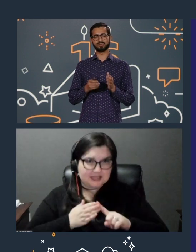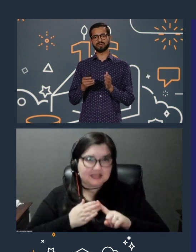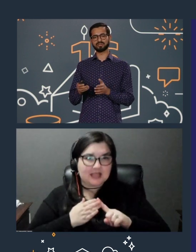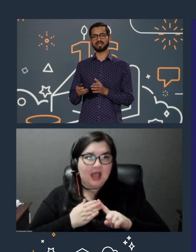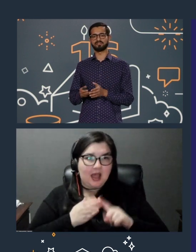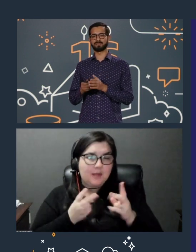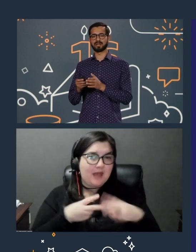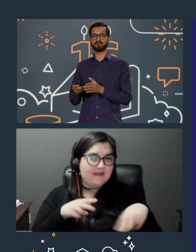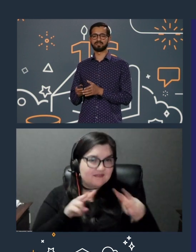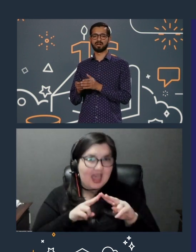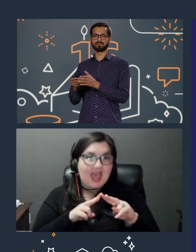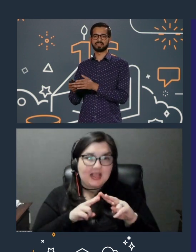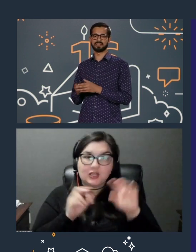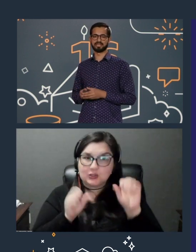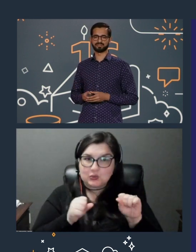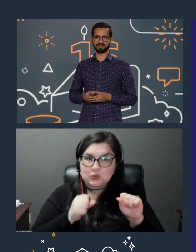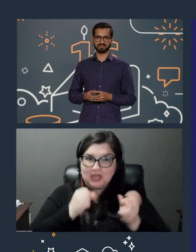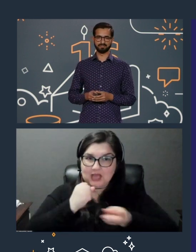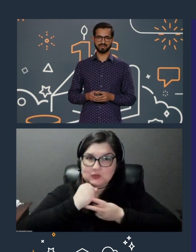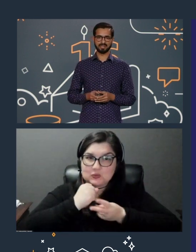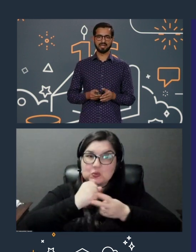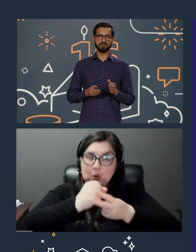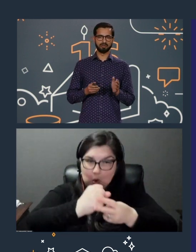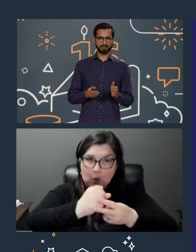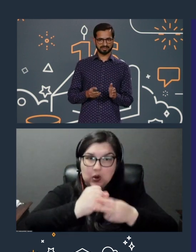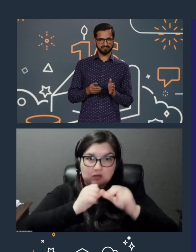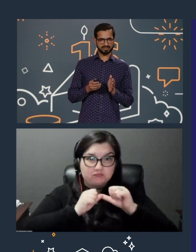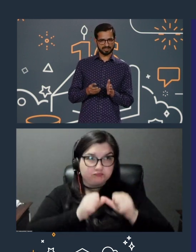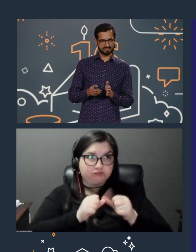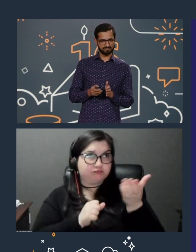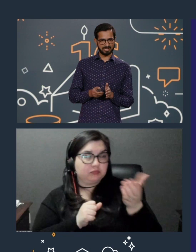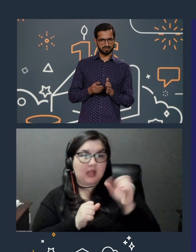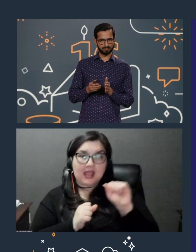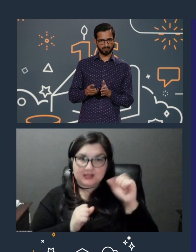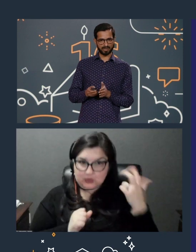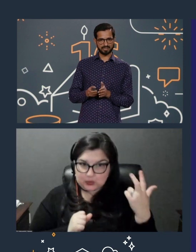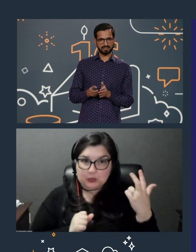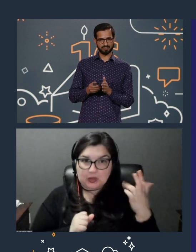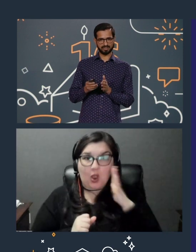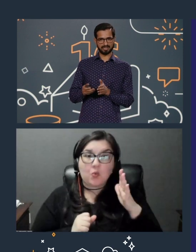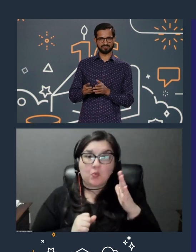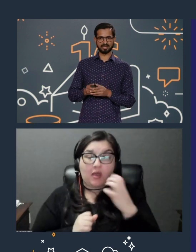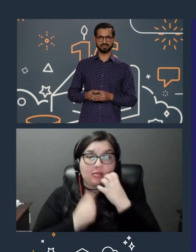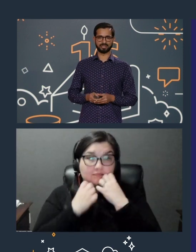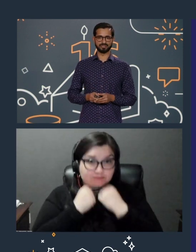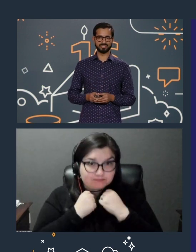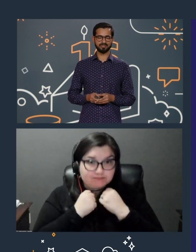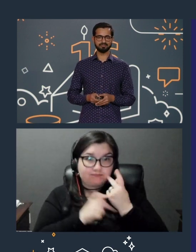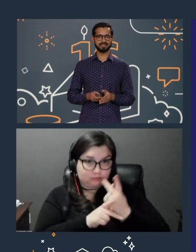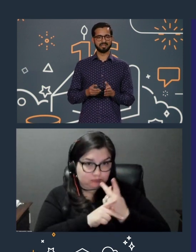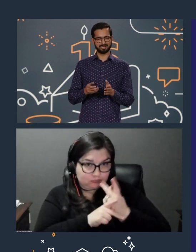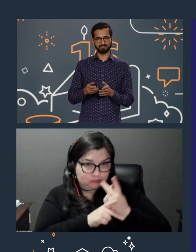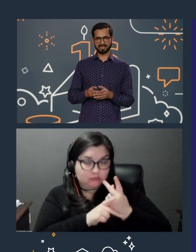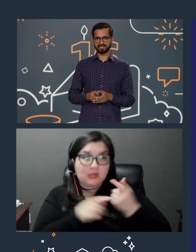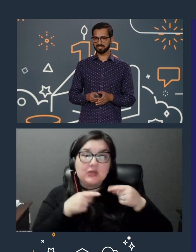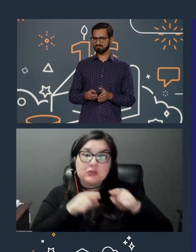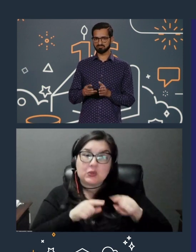throughout the lifespan off the object in S3. We'll preserve the Checkon value provided during lifecycle transition, replication,